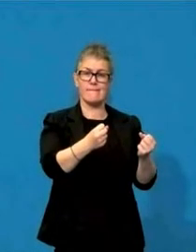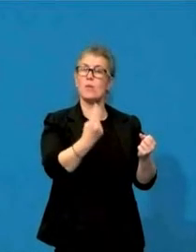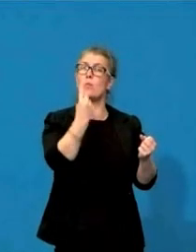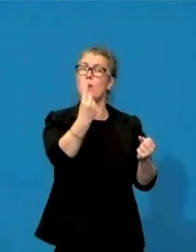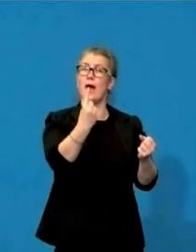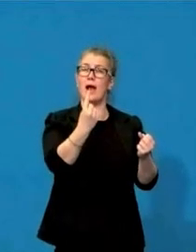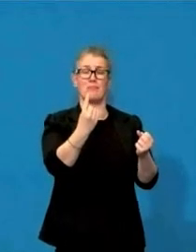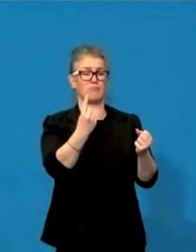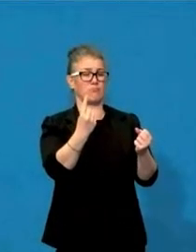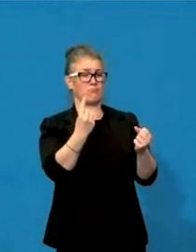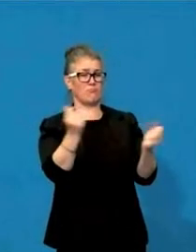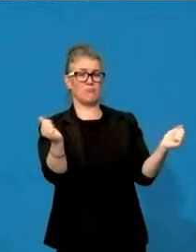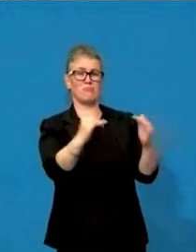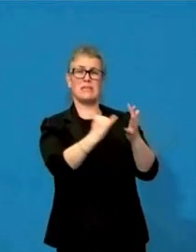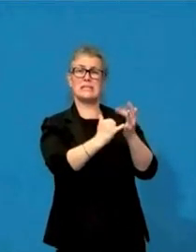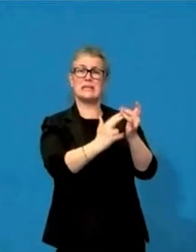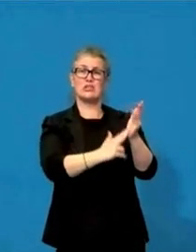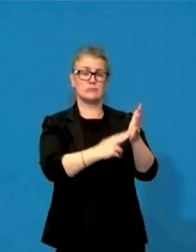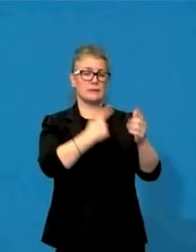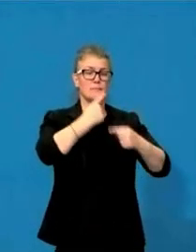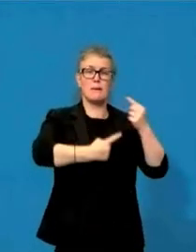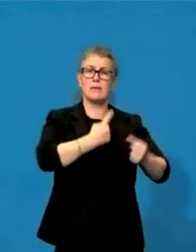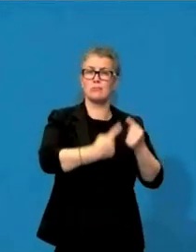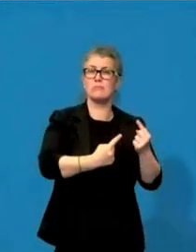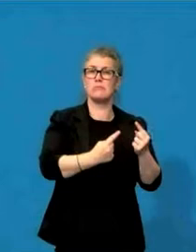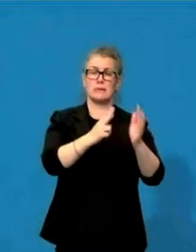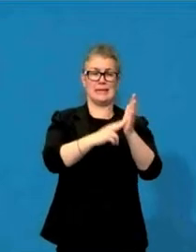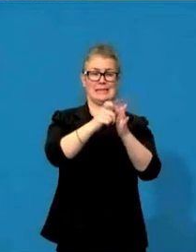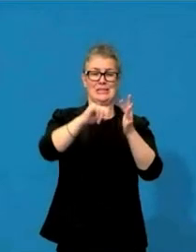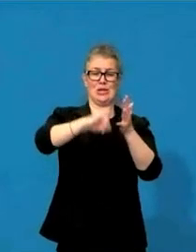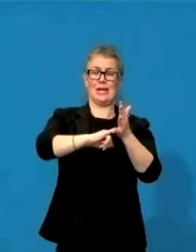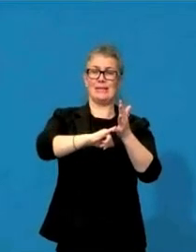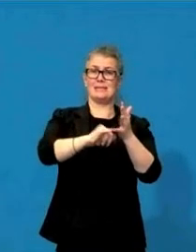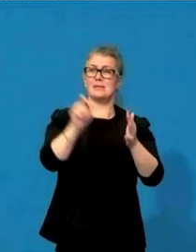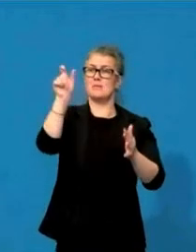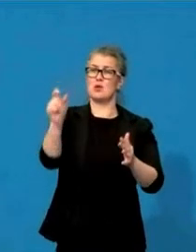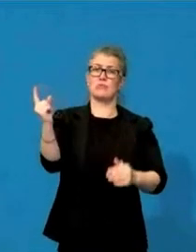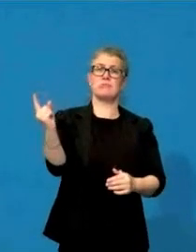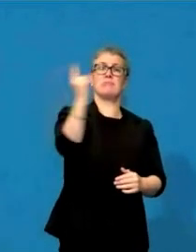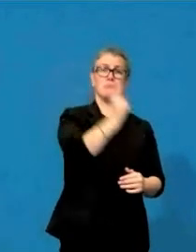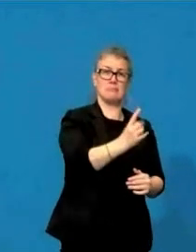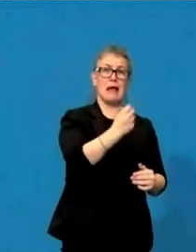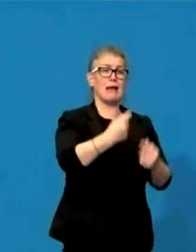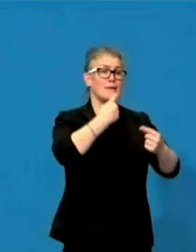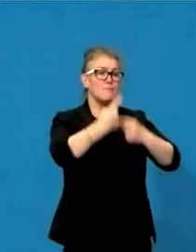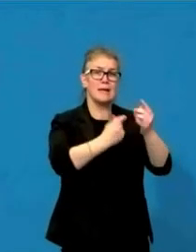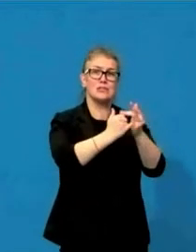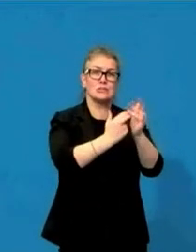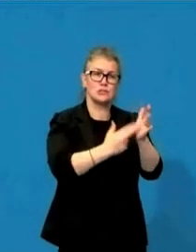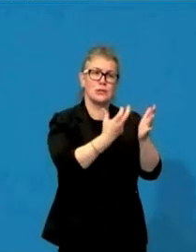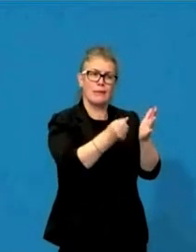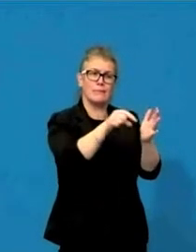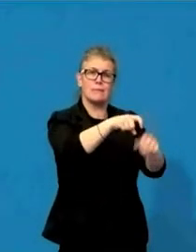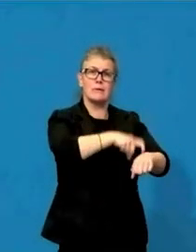NDIS came to town and provided an NDIS information session, but at the time, we had